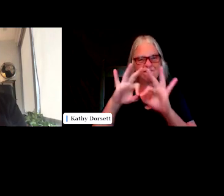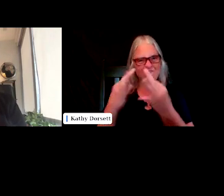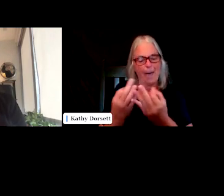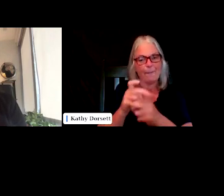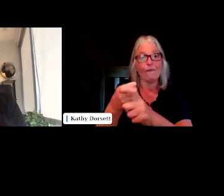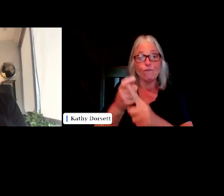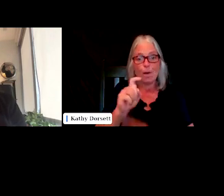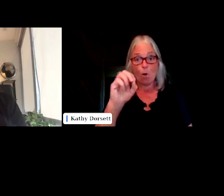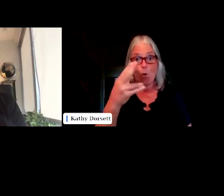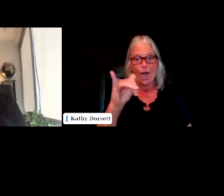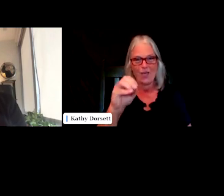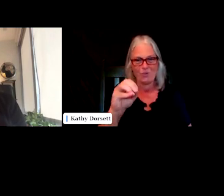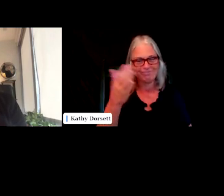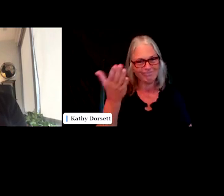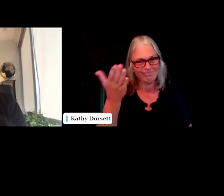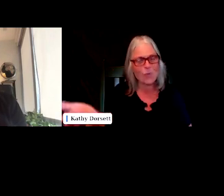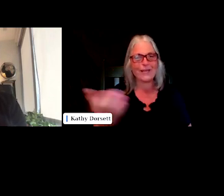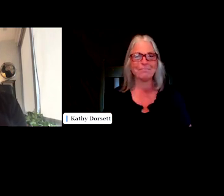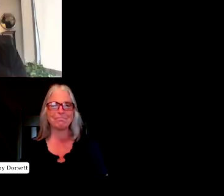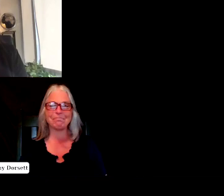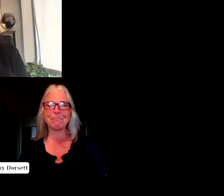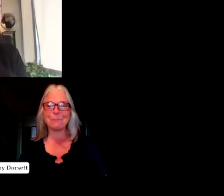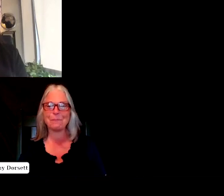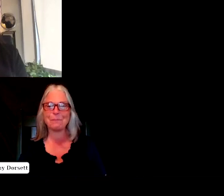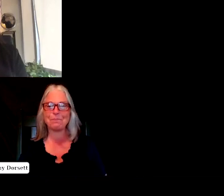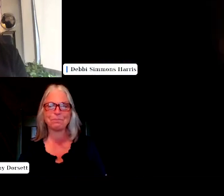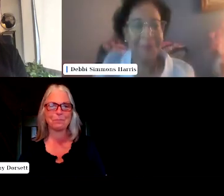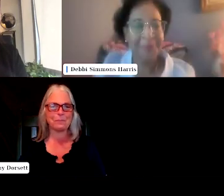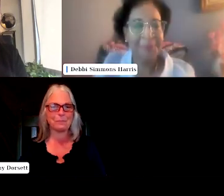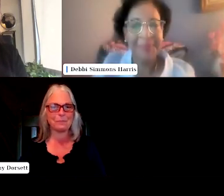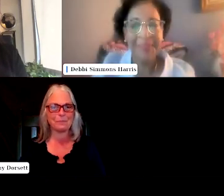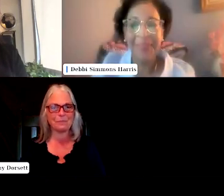Up to you.